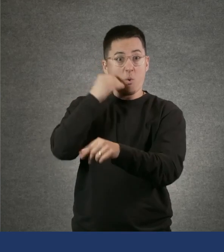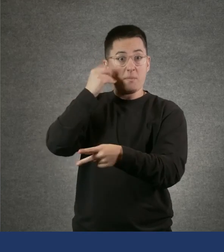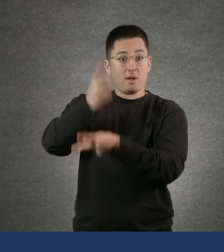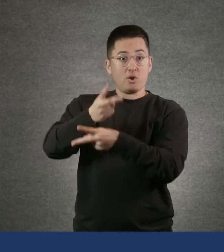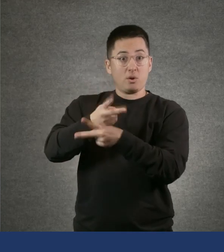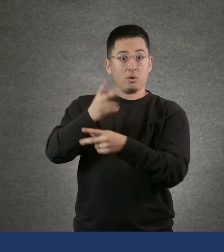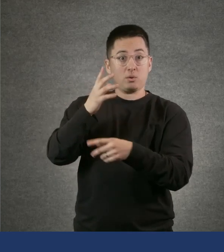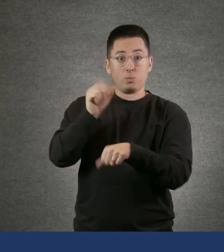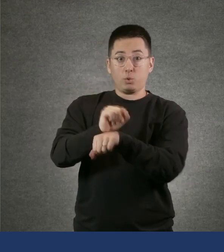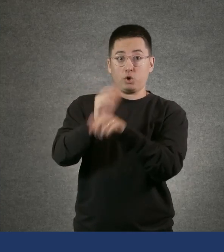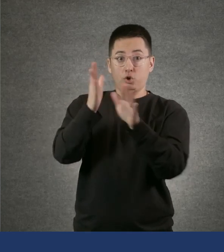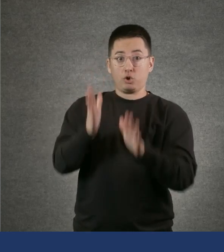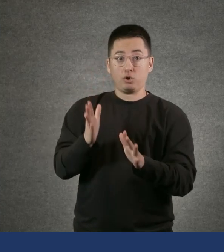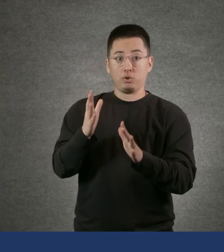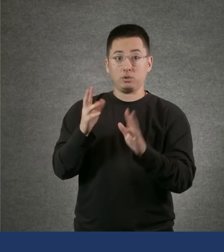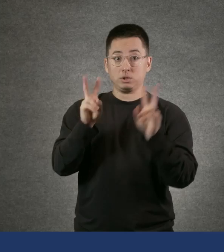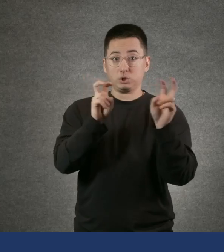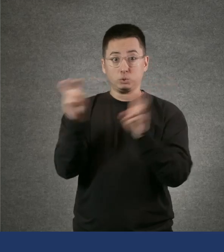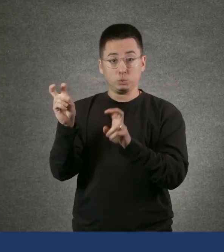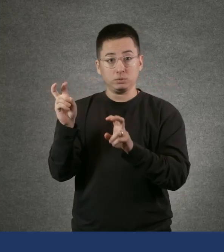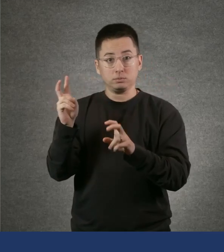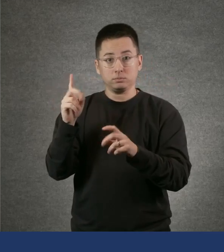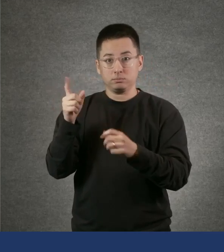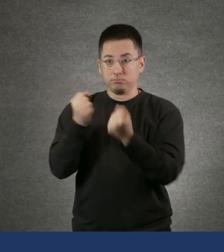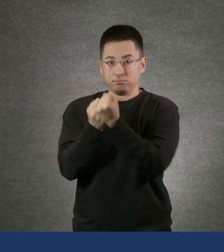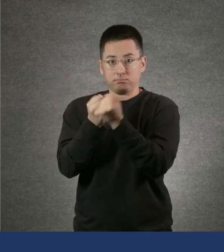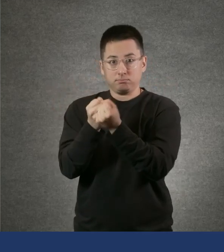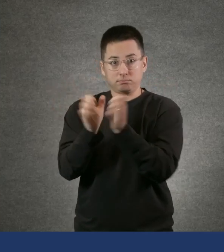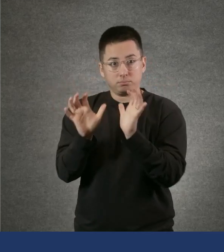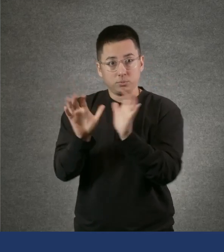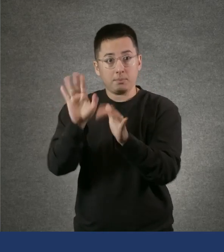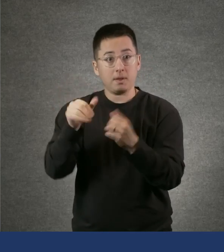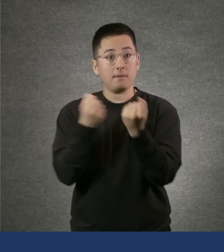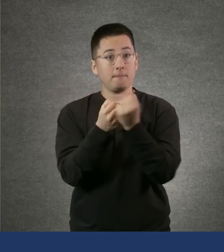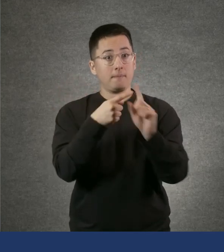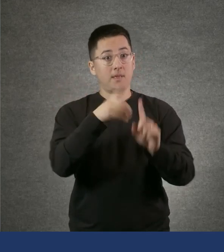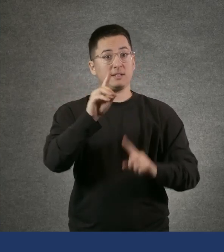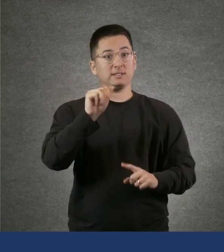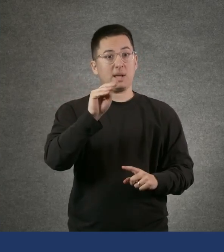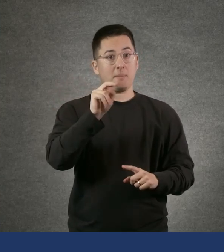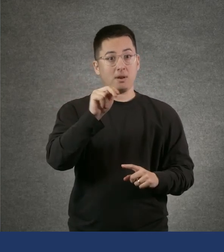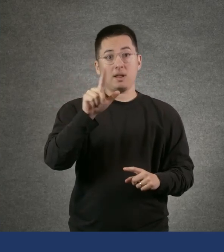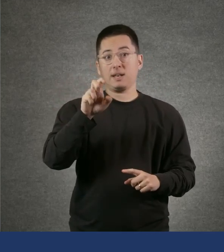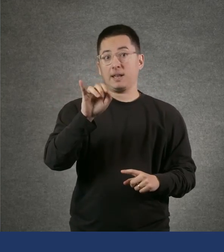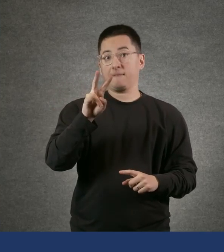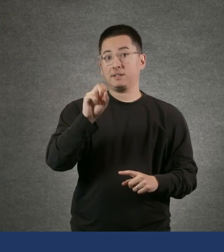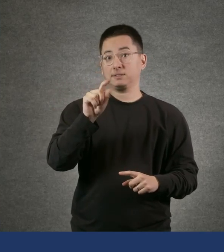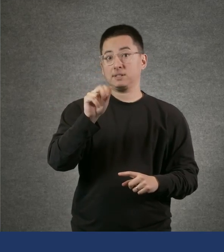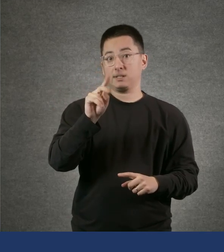A big win here is that direct care staff can now provide services when a client is hospitalized."